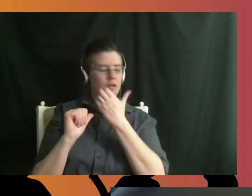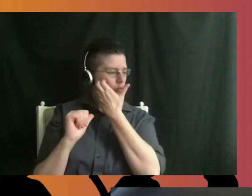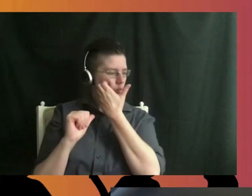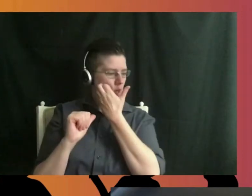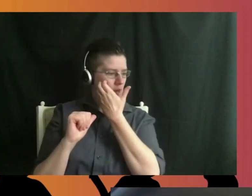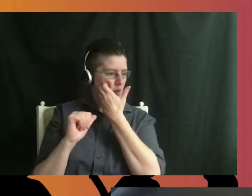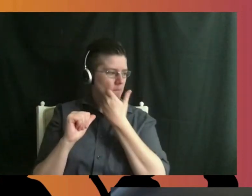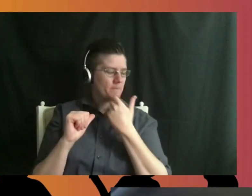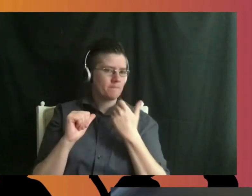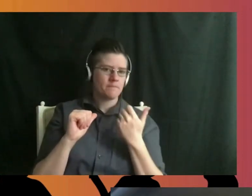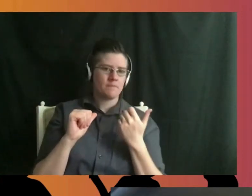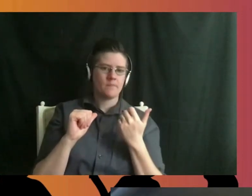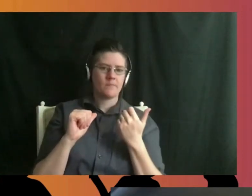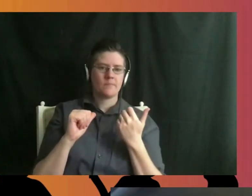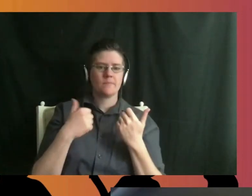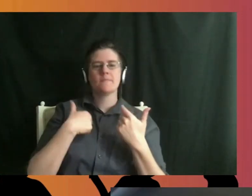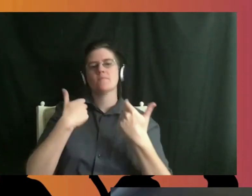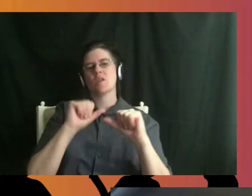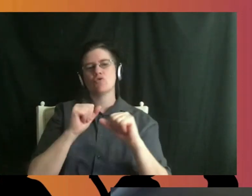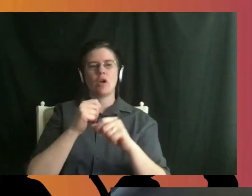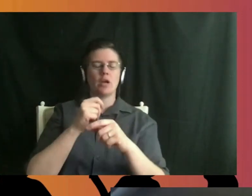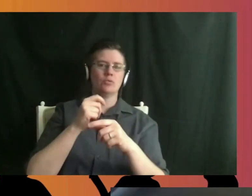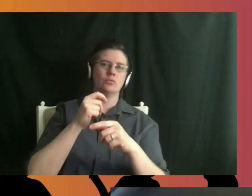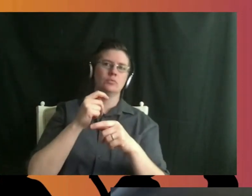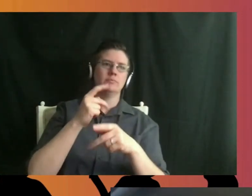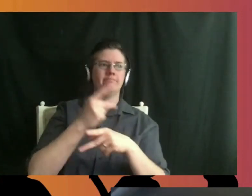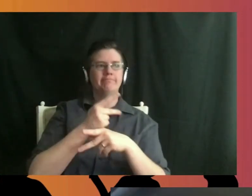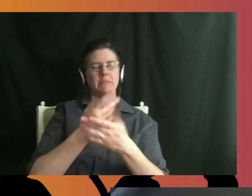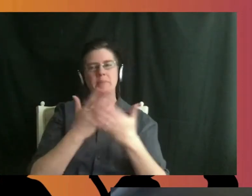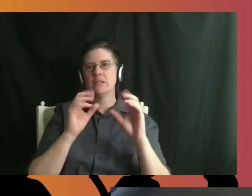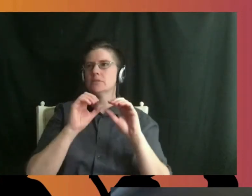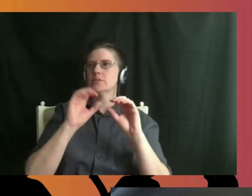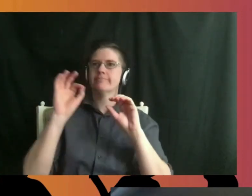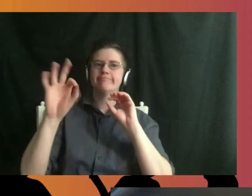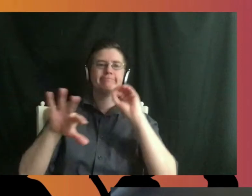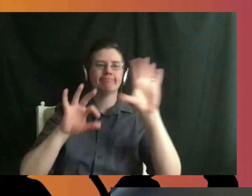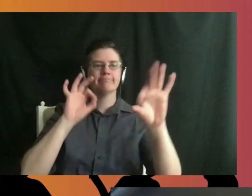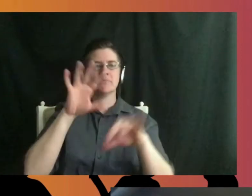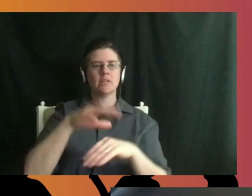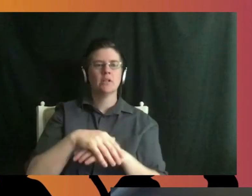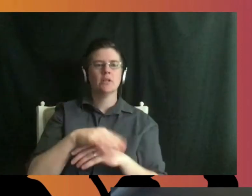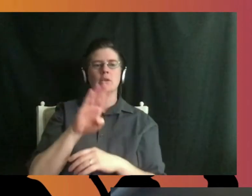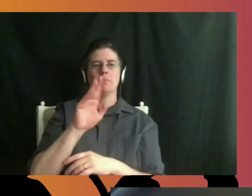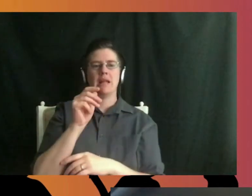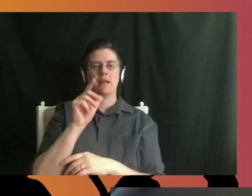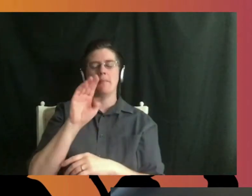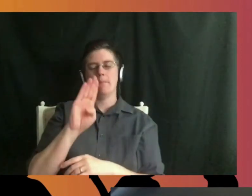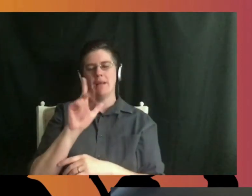you know try to keep stuff out there so like uh there is blm 5280 that has a uh that be that post